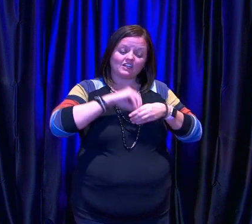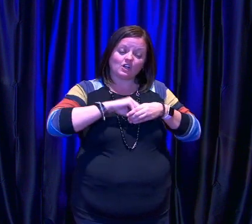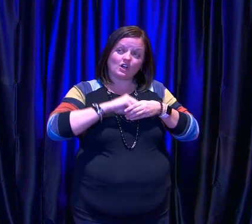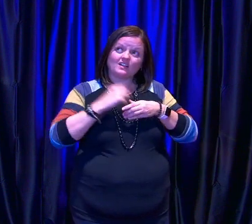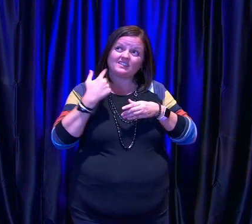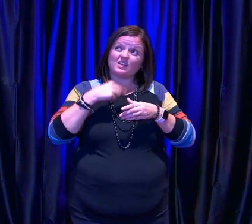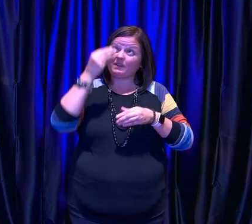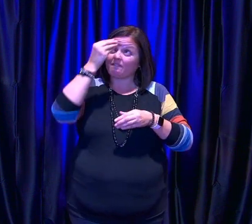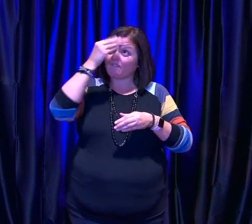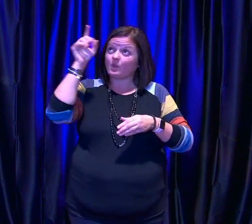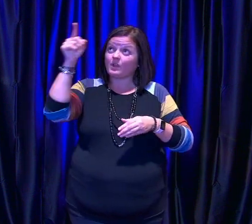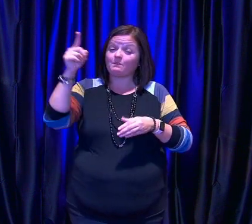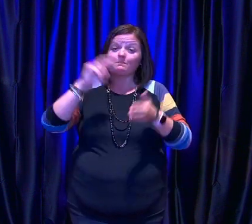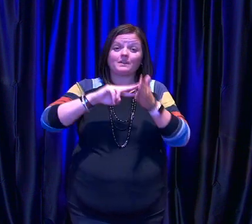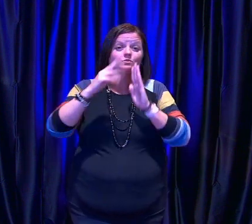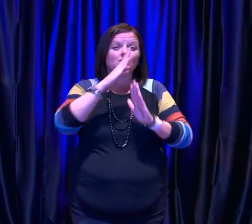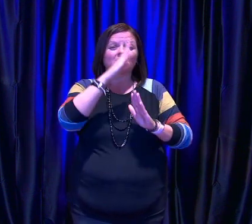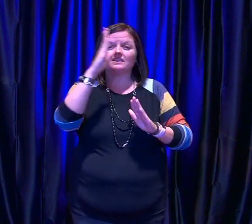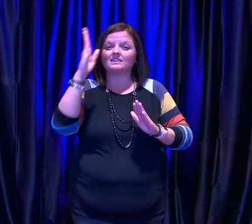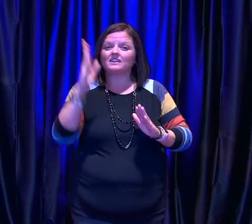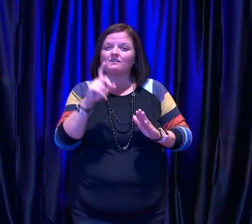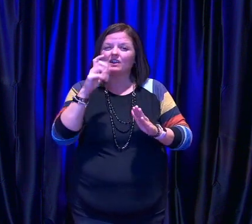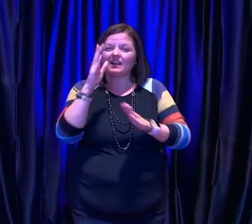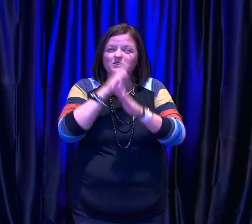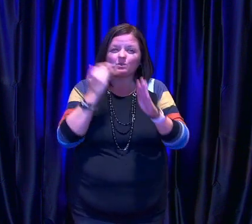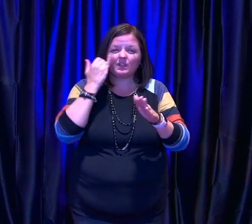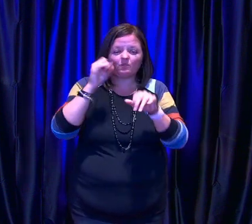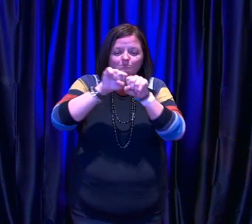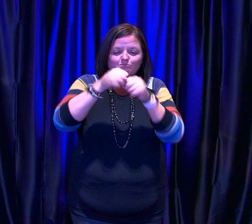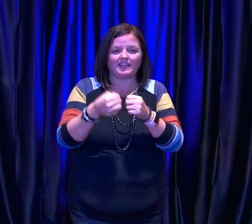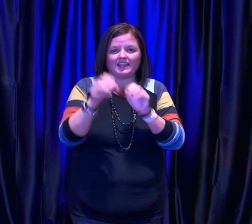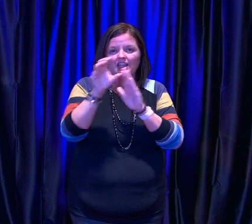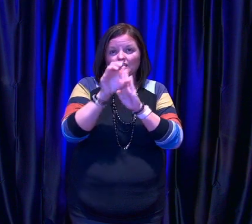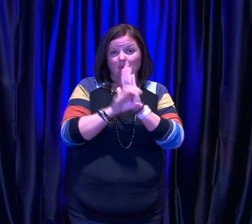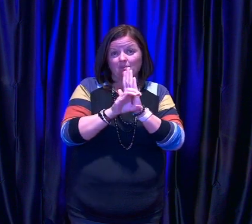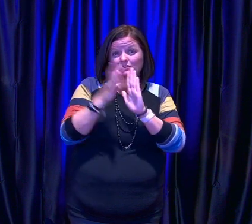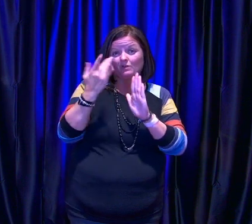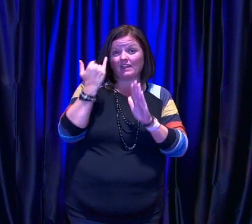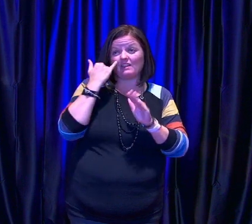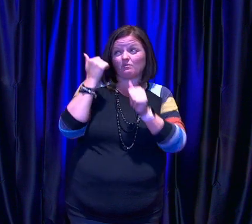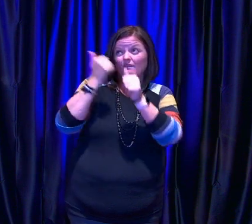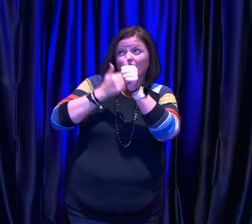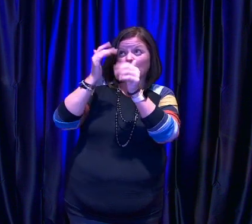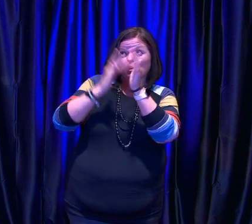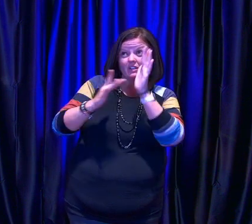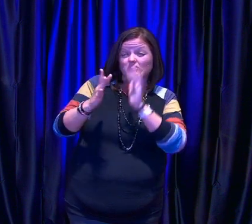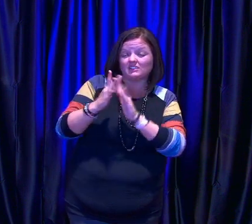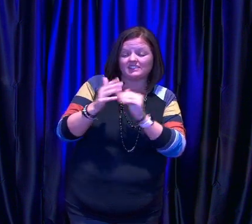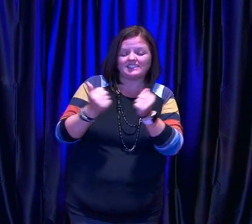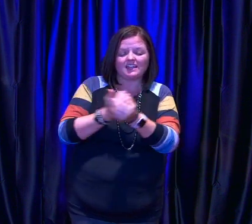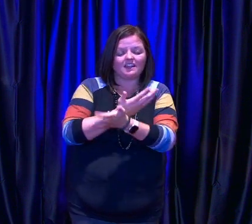we never have to worry that we are violating a commandment because if we're following Jesus everything